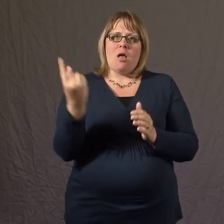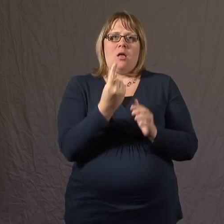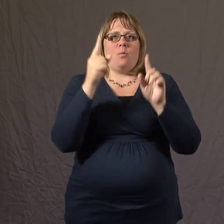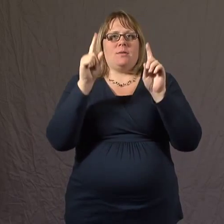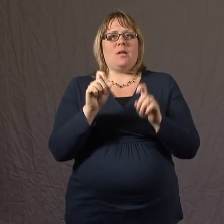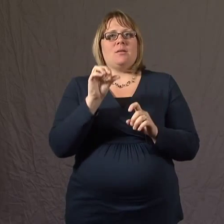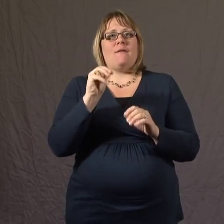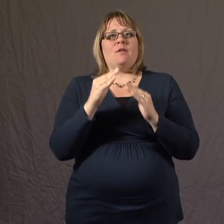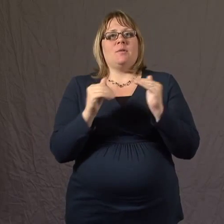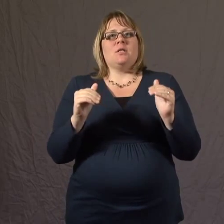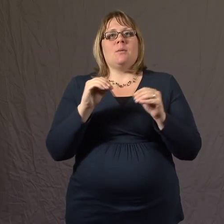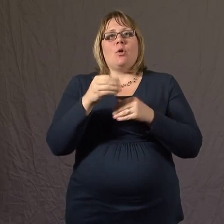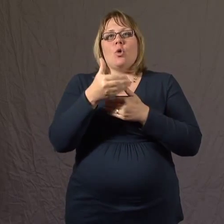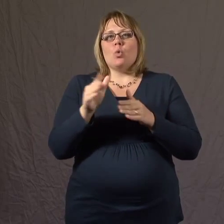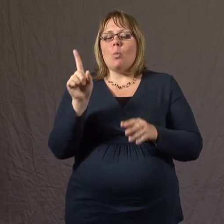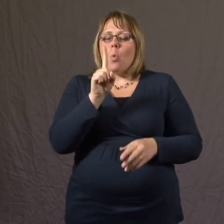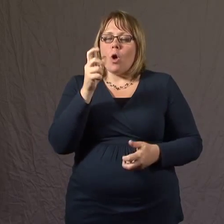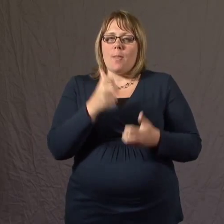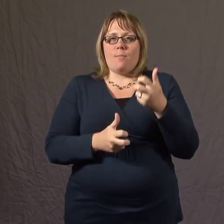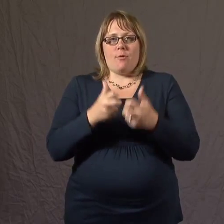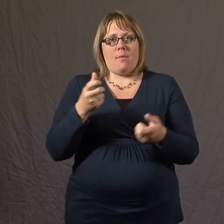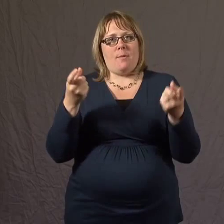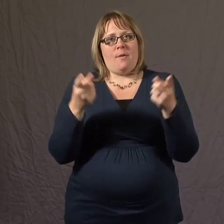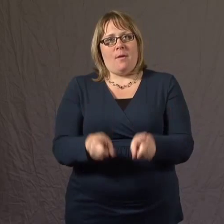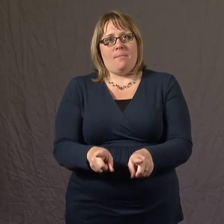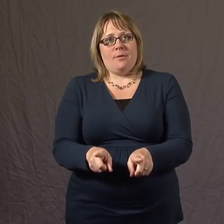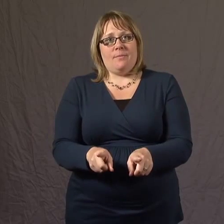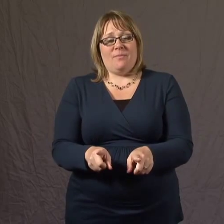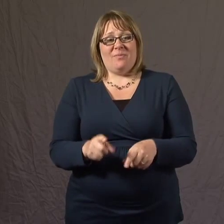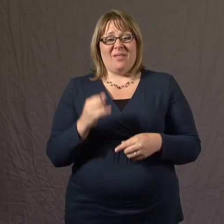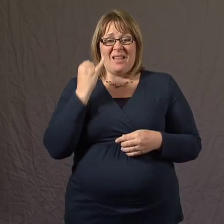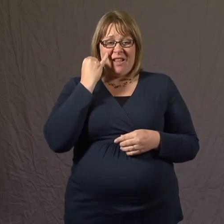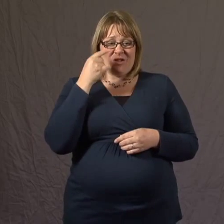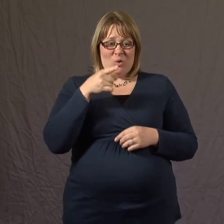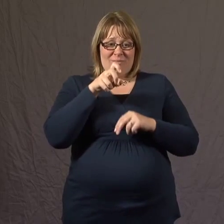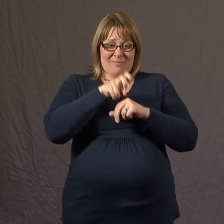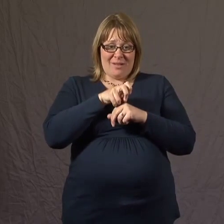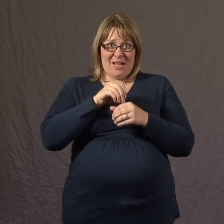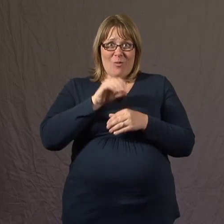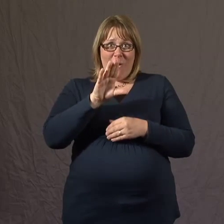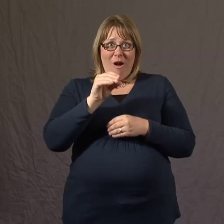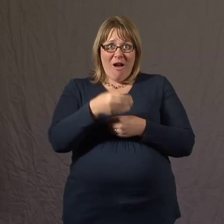So again, a cautionary note, always test out the equipment in the room in which the malfunction